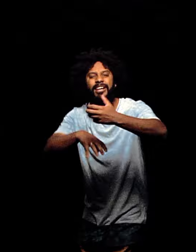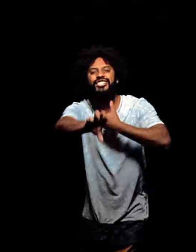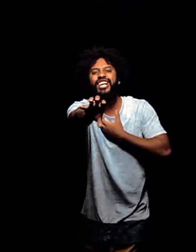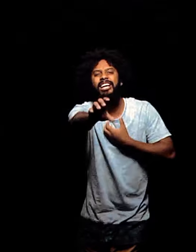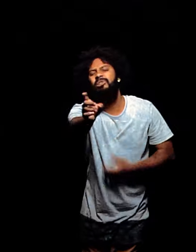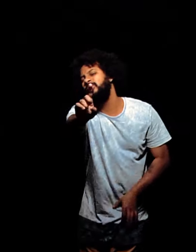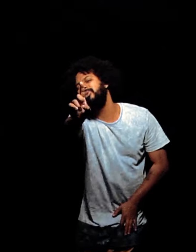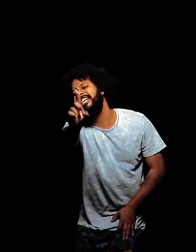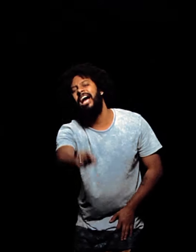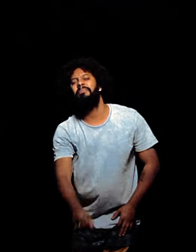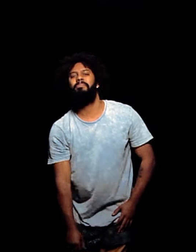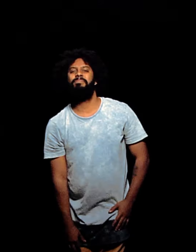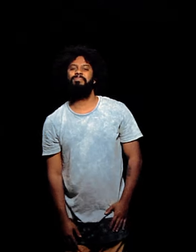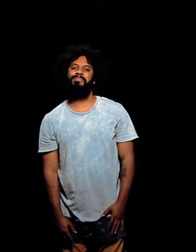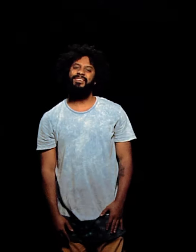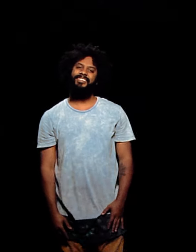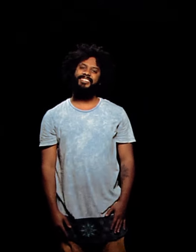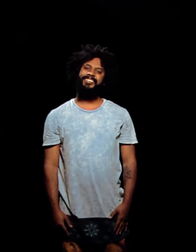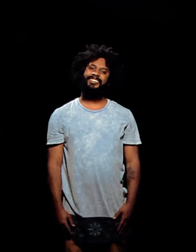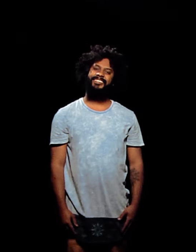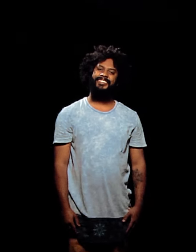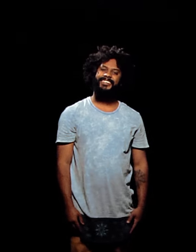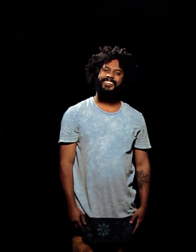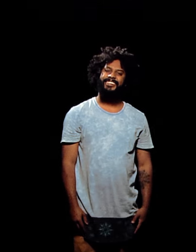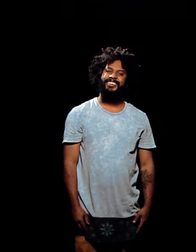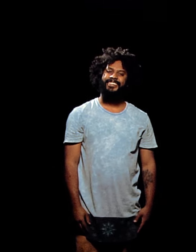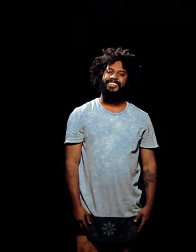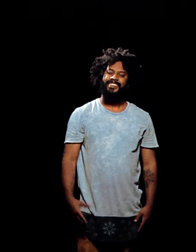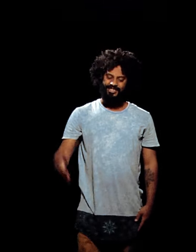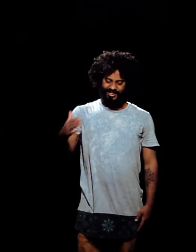The one who has no empathy!